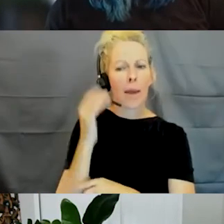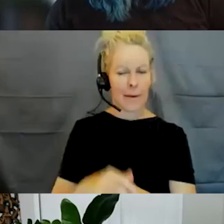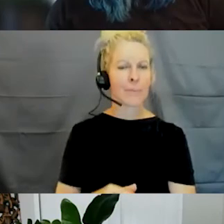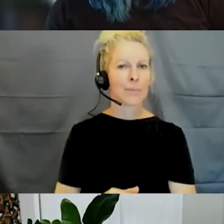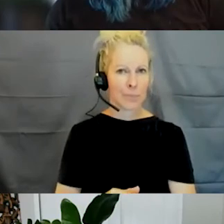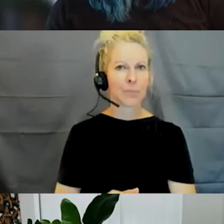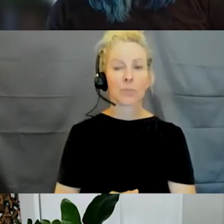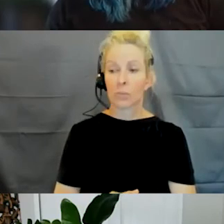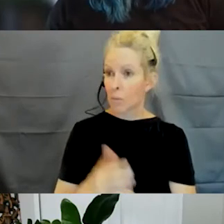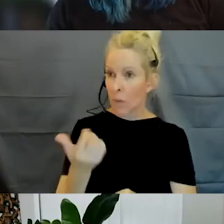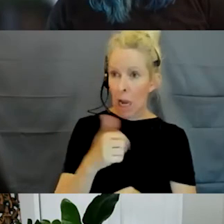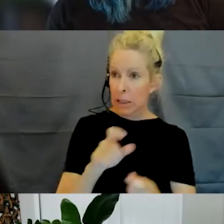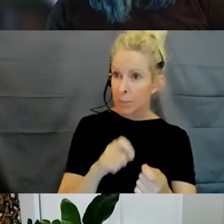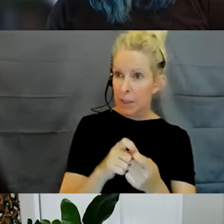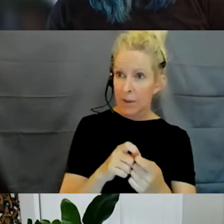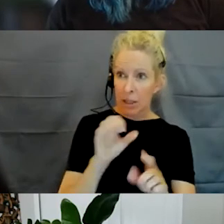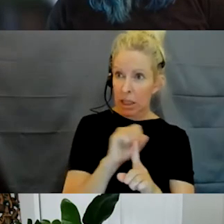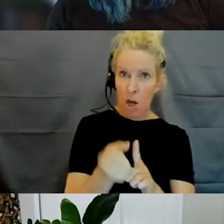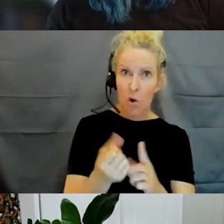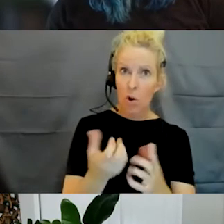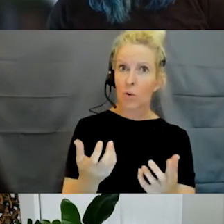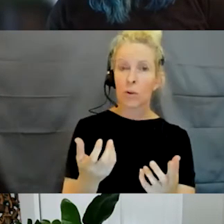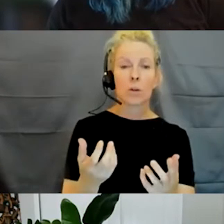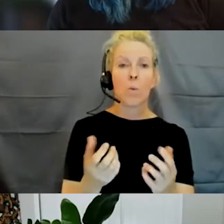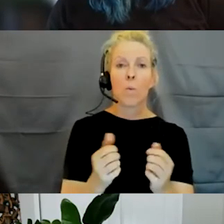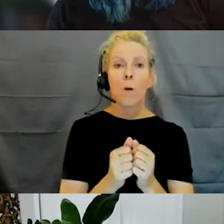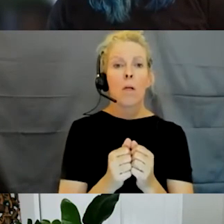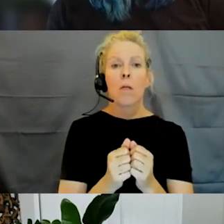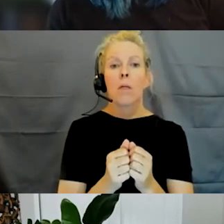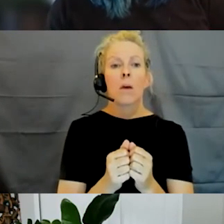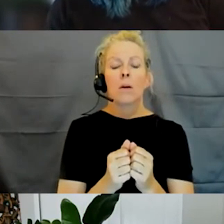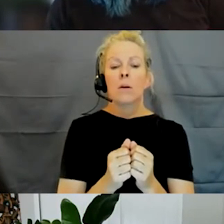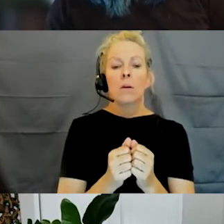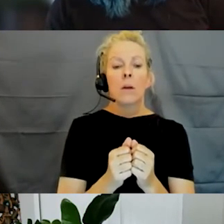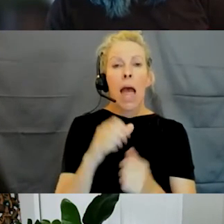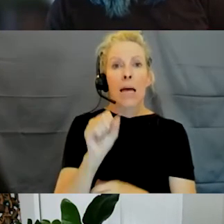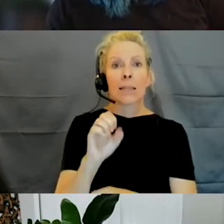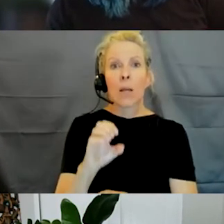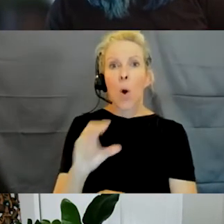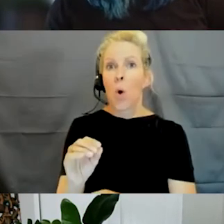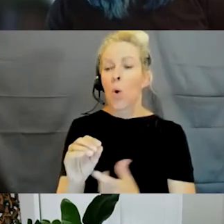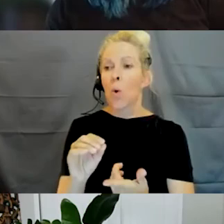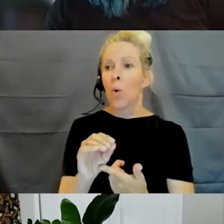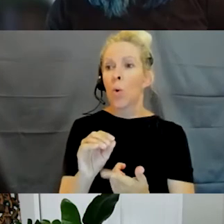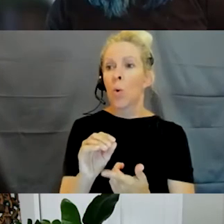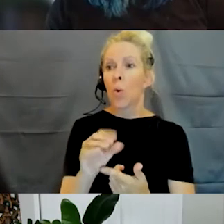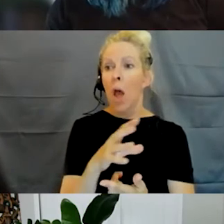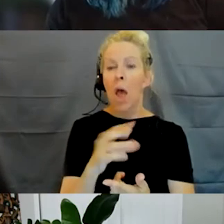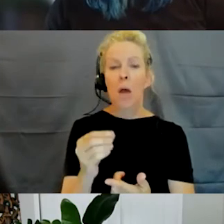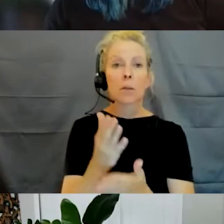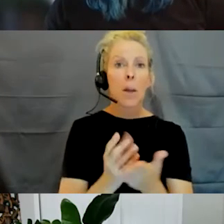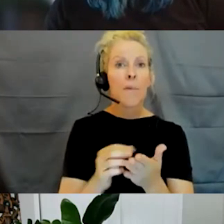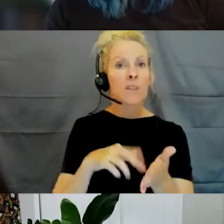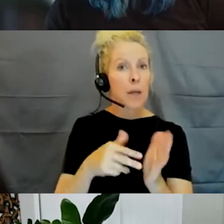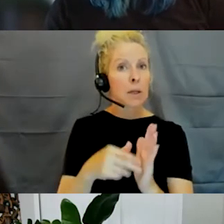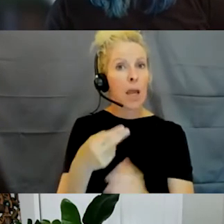of any scenarios there would be a division between SEO and some of the semantic HTMLs?